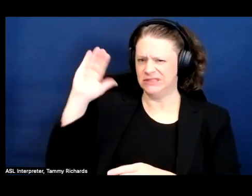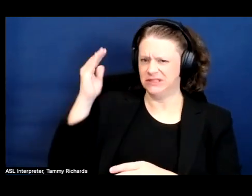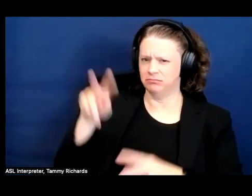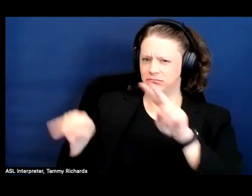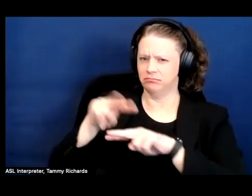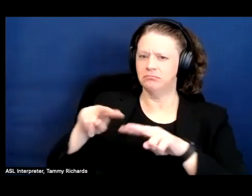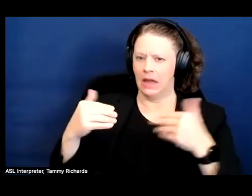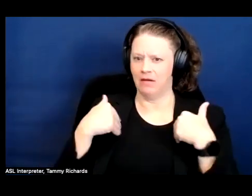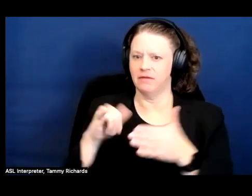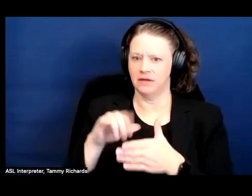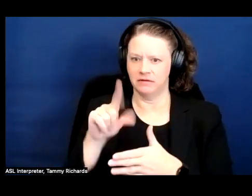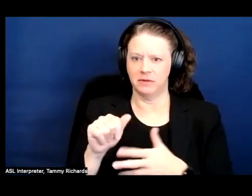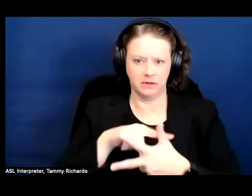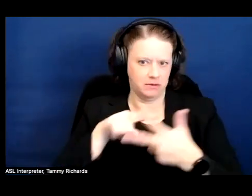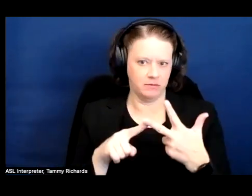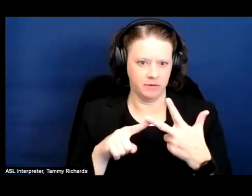under laws like the ADA and things like that.